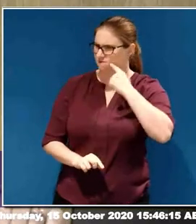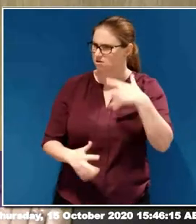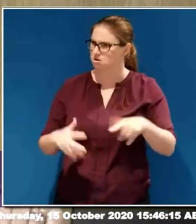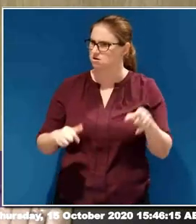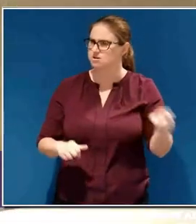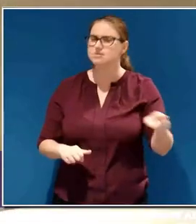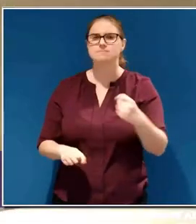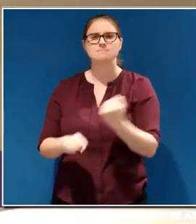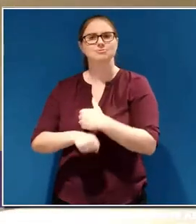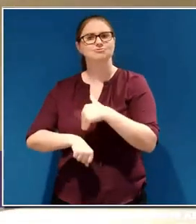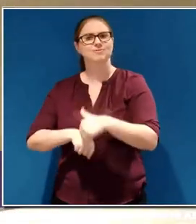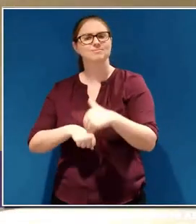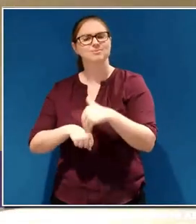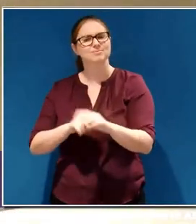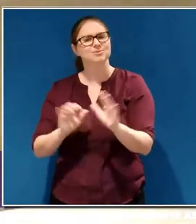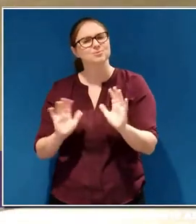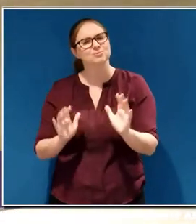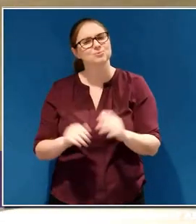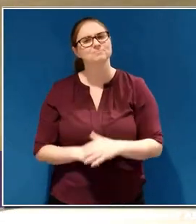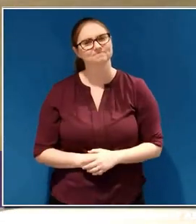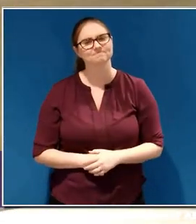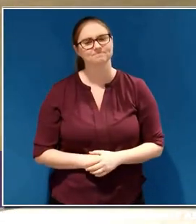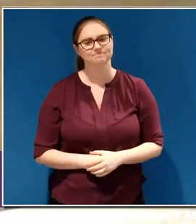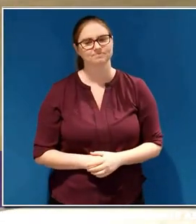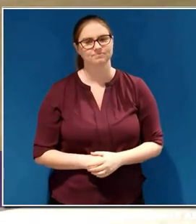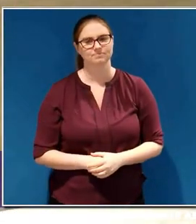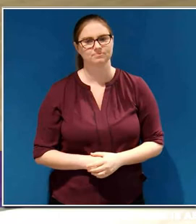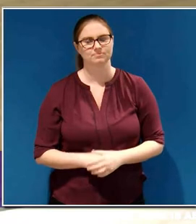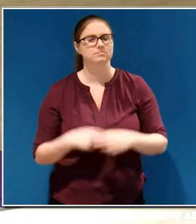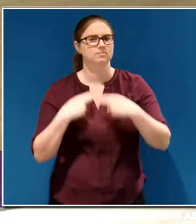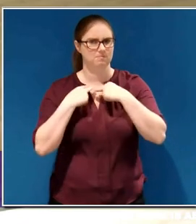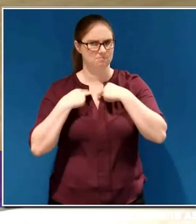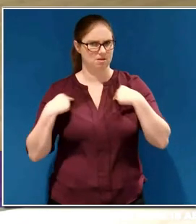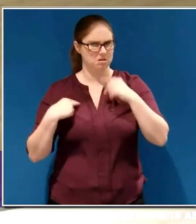Can I summarise it in this way, in the hope not to do it injustice.